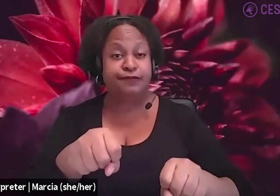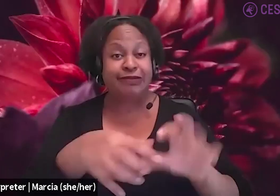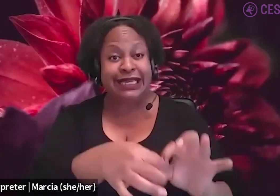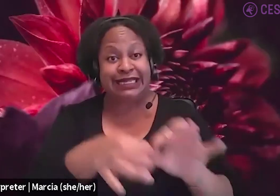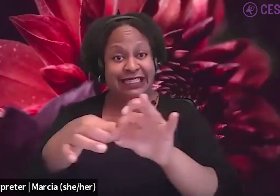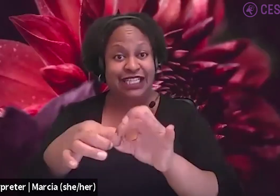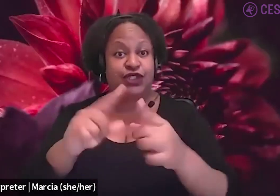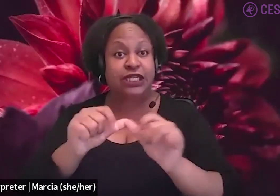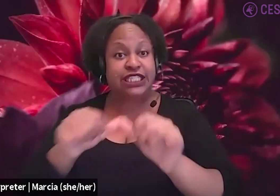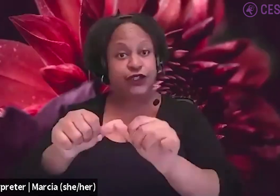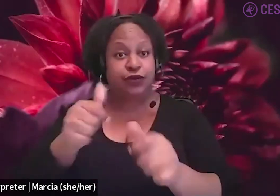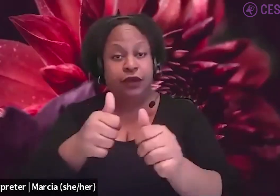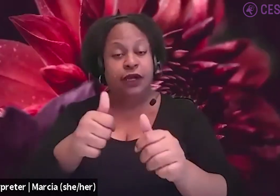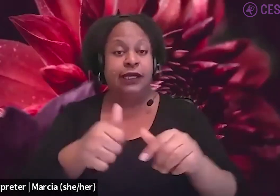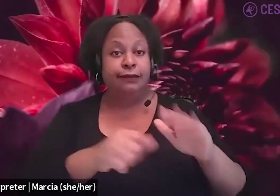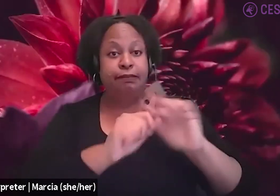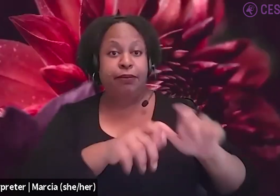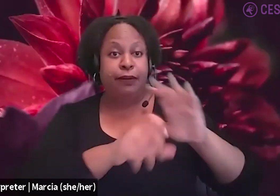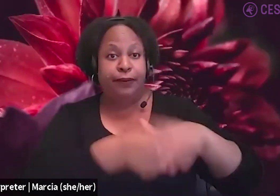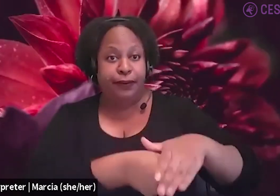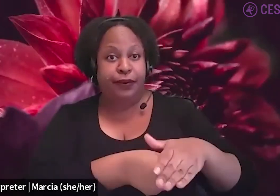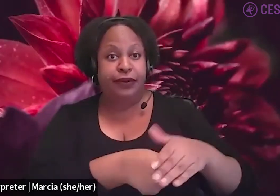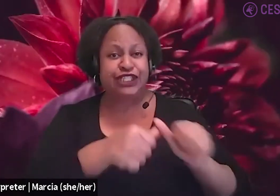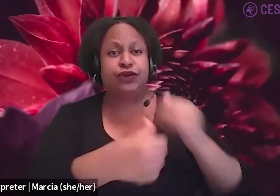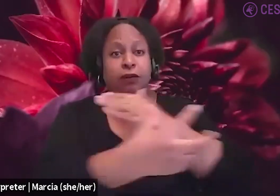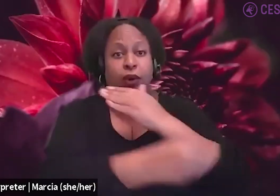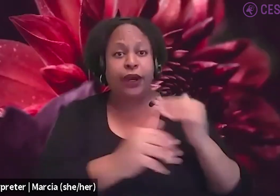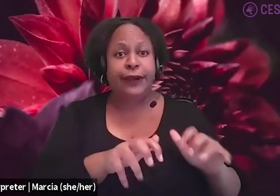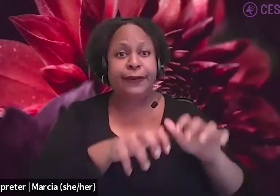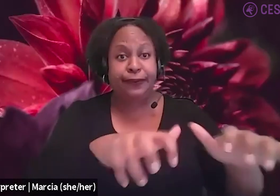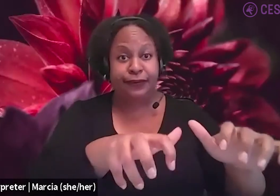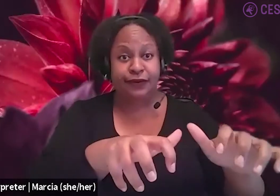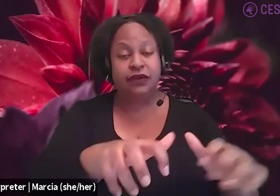colonized impoverished. Therefore keeping millions of folks food insecure is critical in upholding